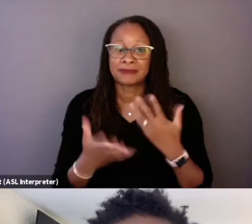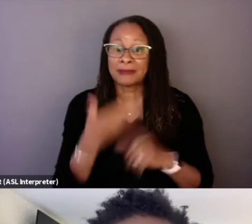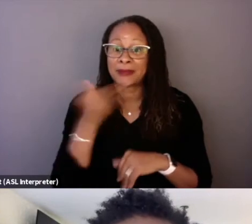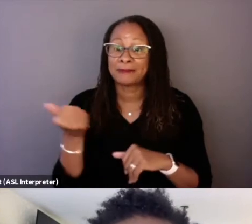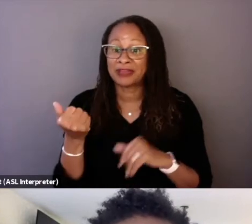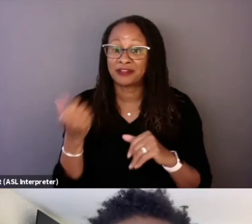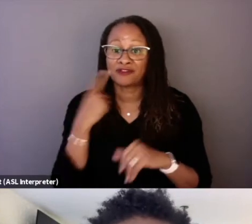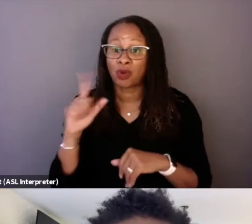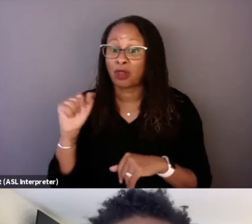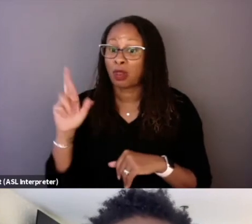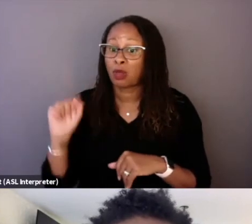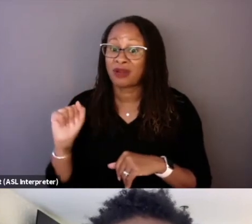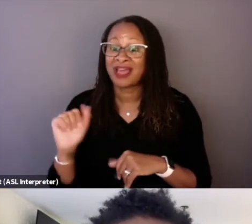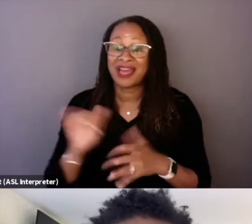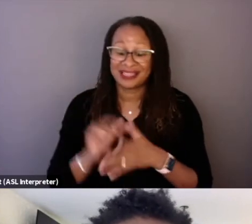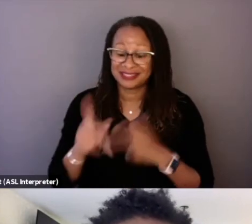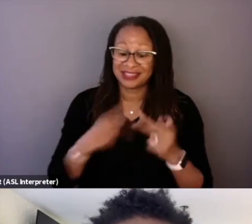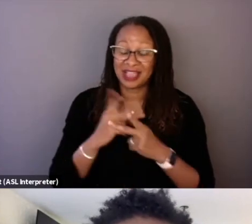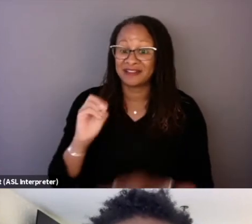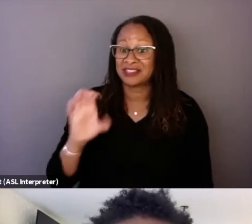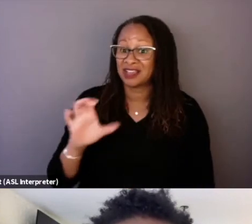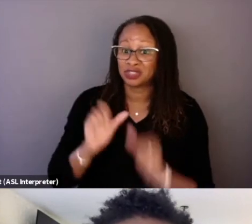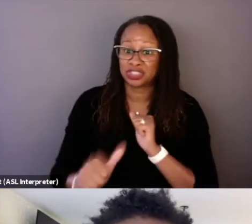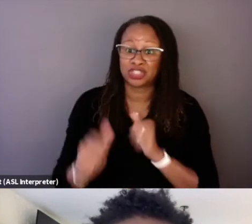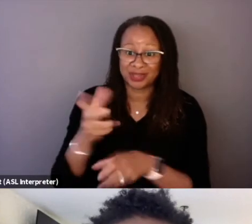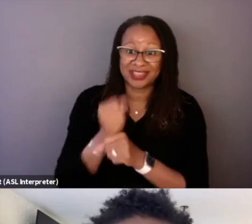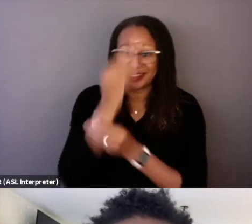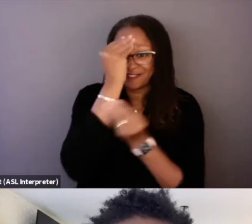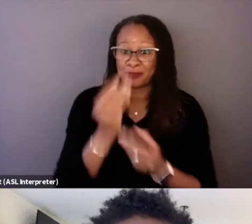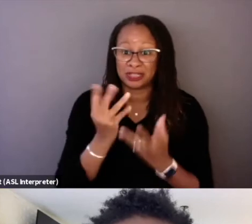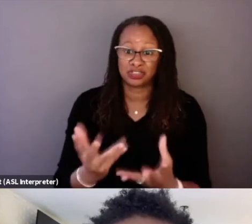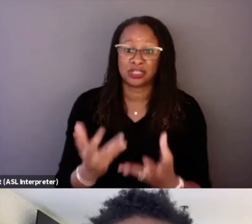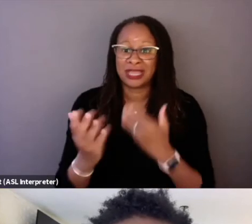but is this one of those documentaries where you're still getting information, even though it's out?